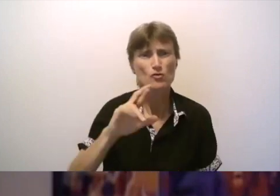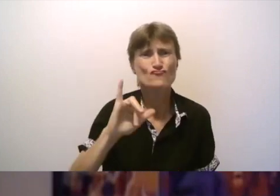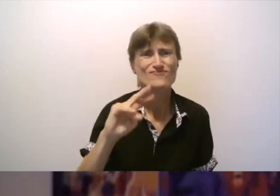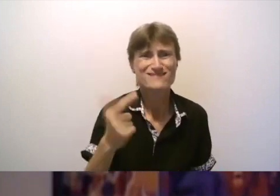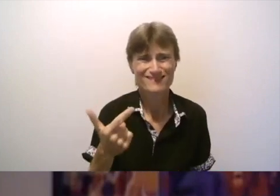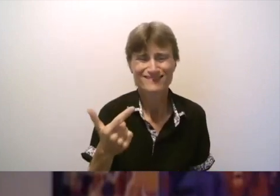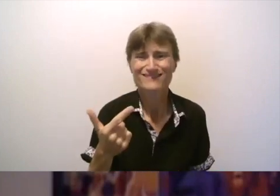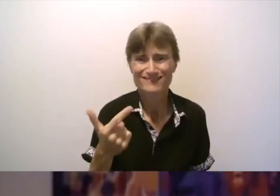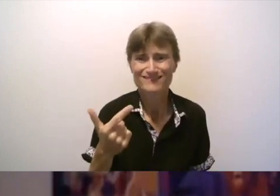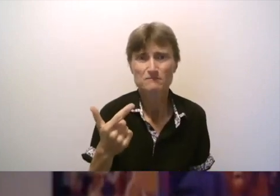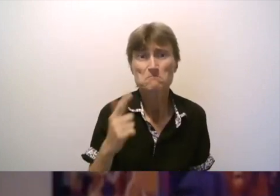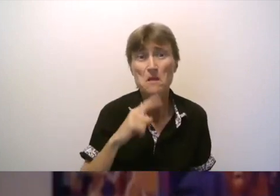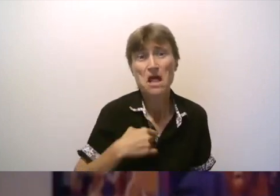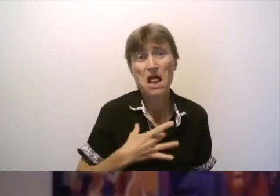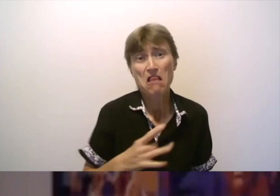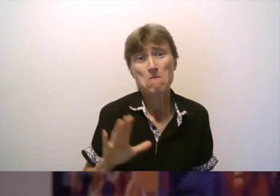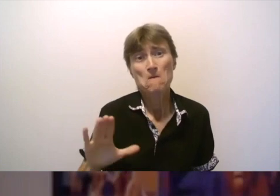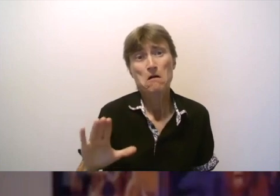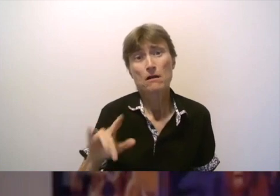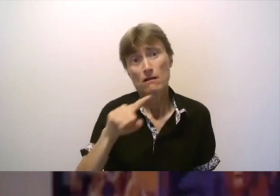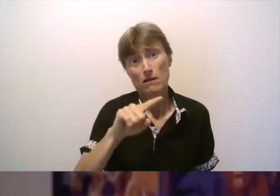the twitter account that's associated with the giant blue ring here in calgary